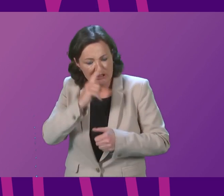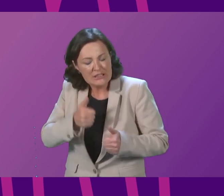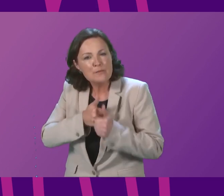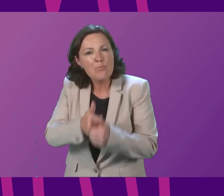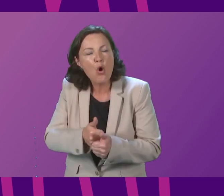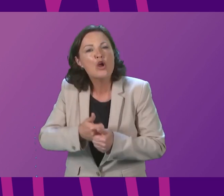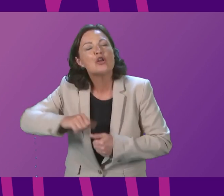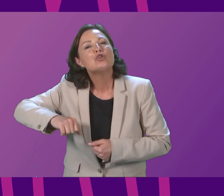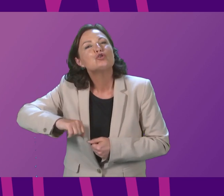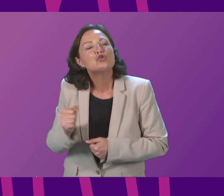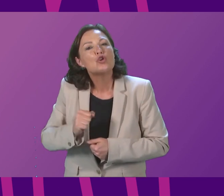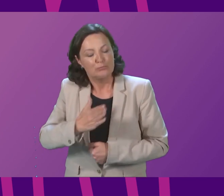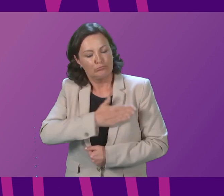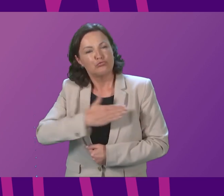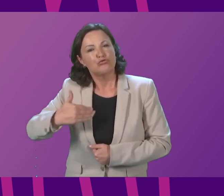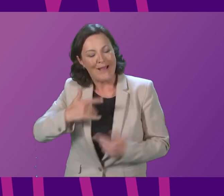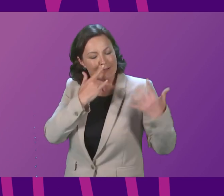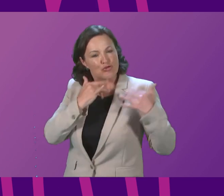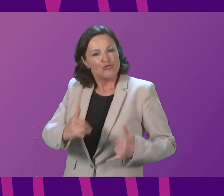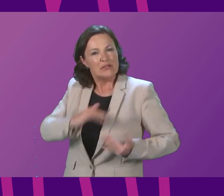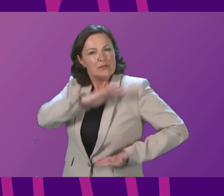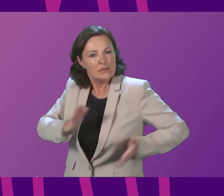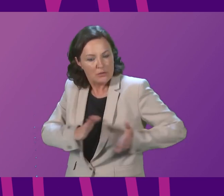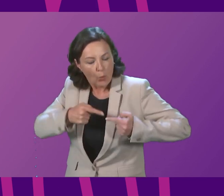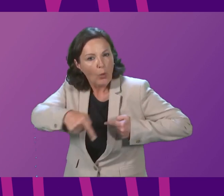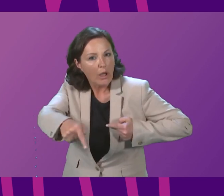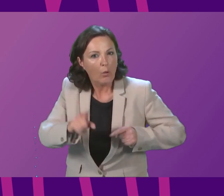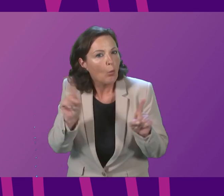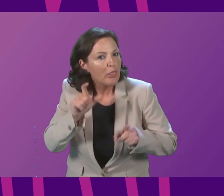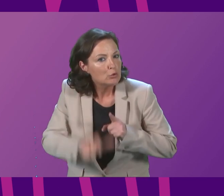are being taken to promote the breastfeeding friendly Scotland scheme?